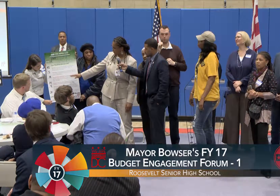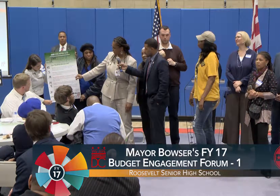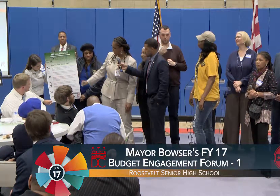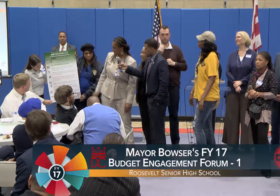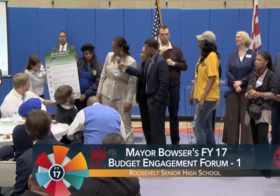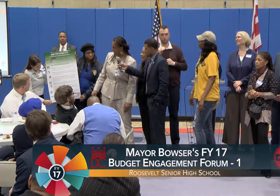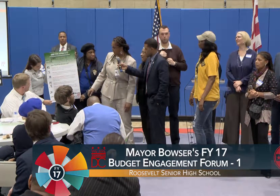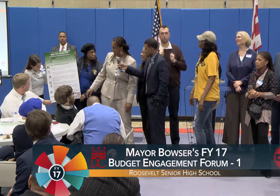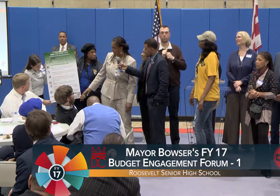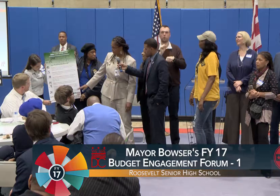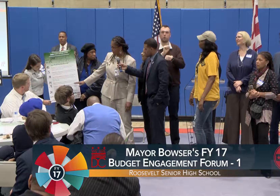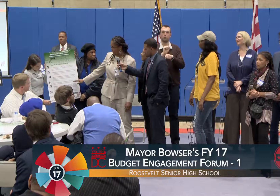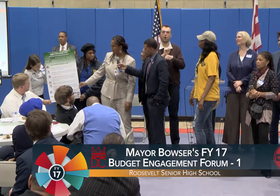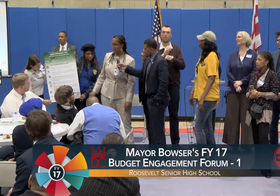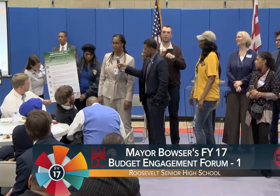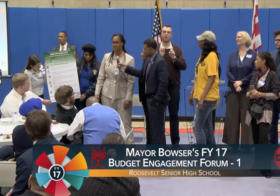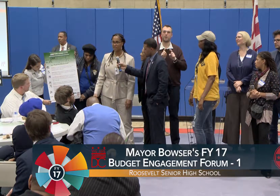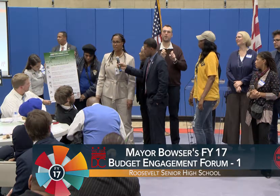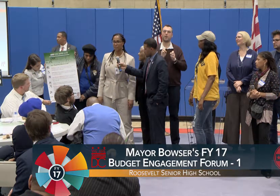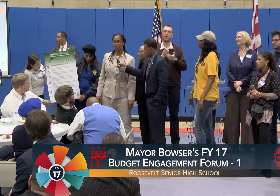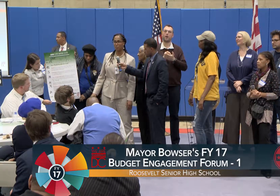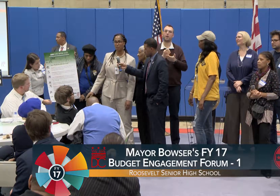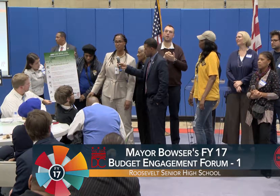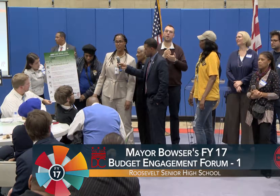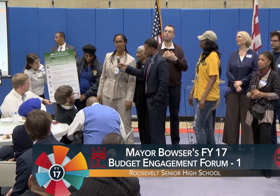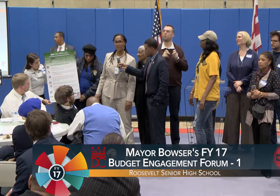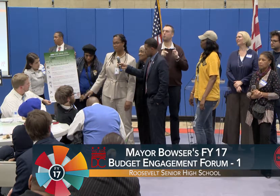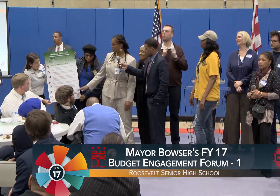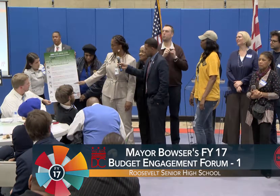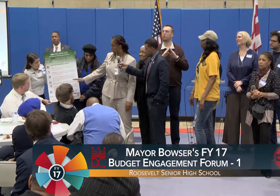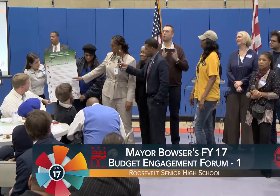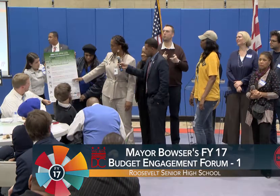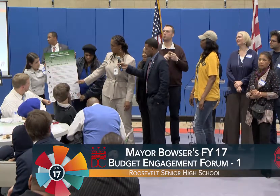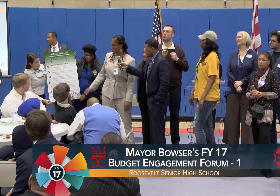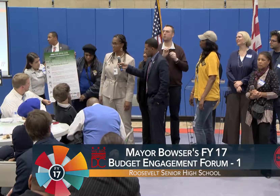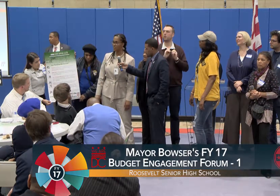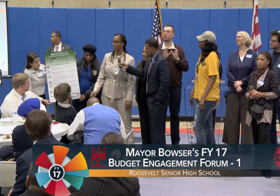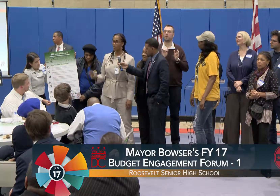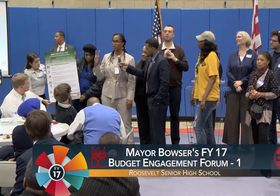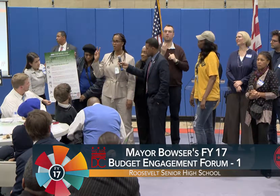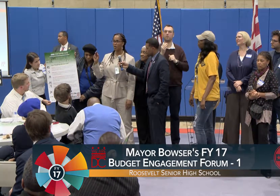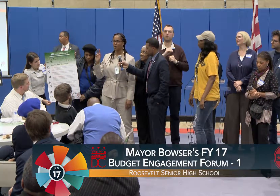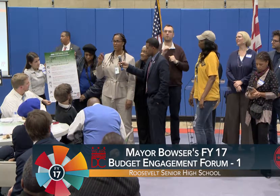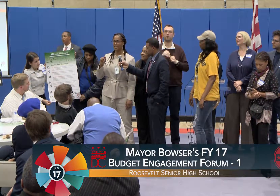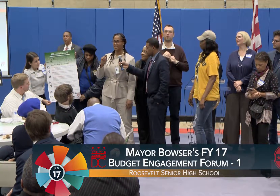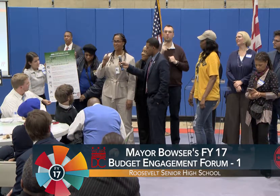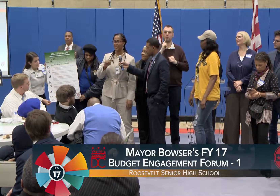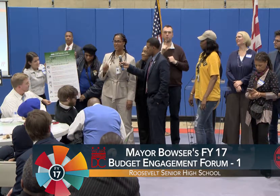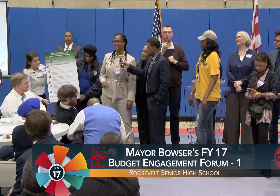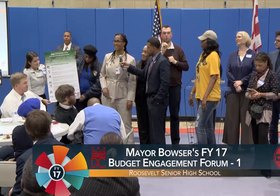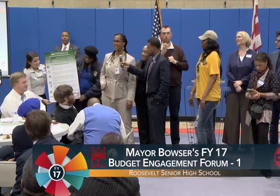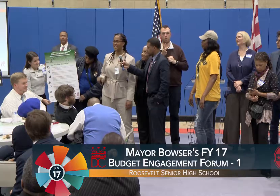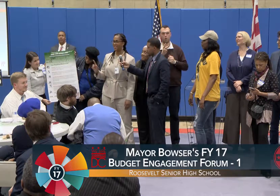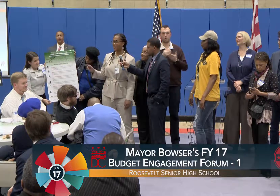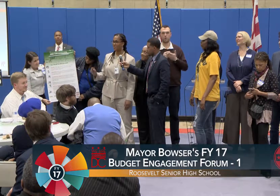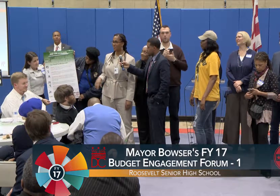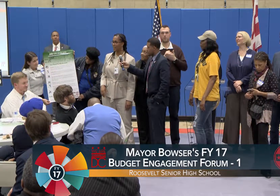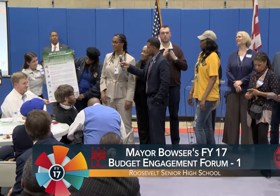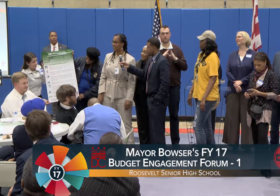ON JOBS AND ECONOMIC OPPORTUNITY AND HOUSING. WE WANT TO BE VERY CLEAR THAT THAT 14% IS FOR LOW INCOME HOUSING AND NOT AFFORDABLE HOUSING.